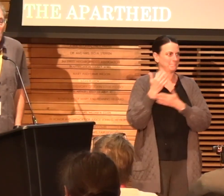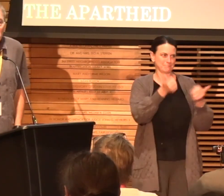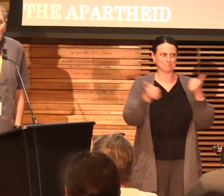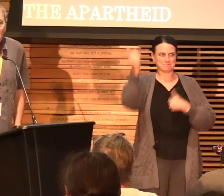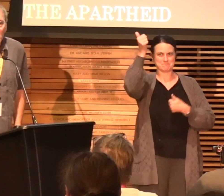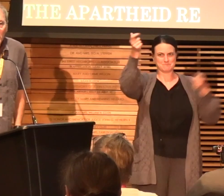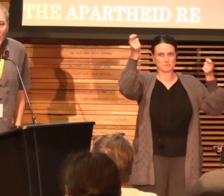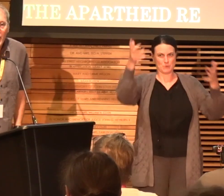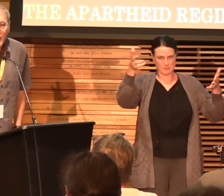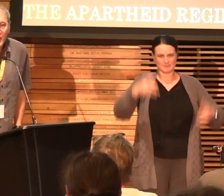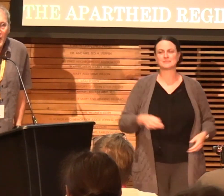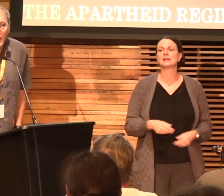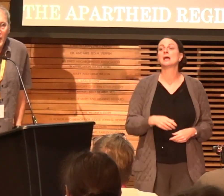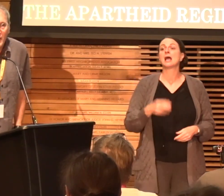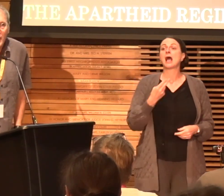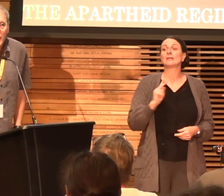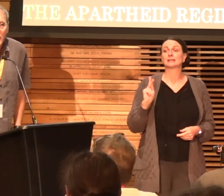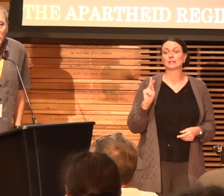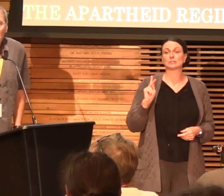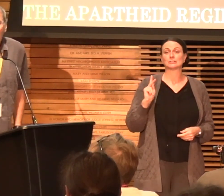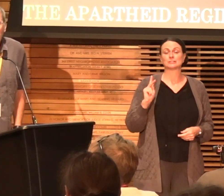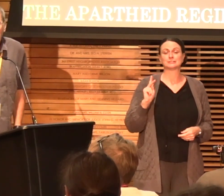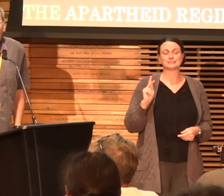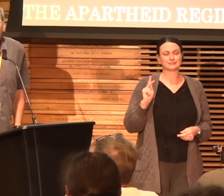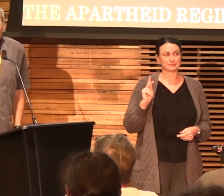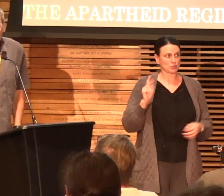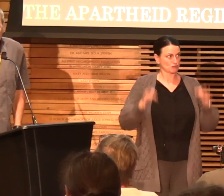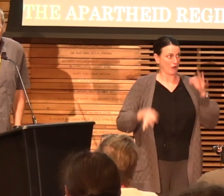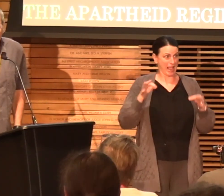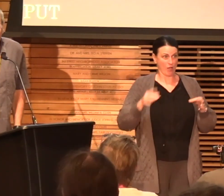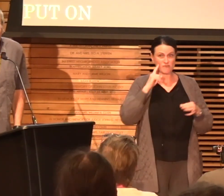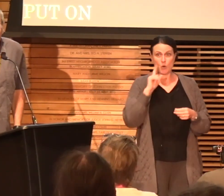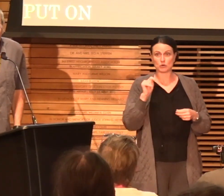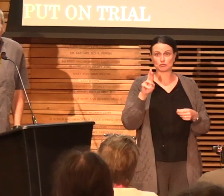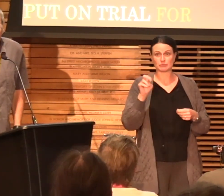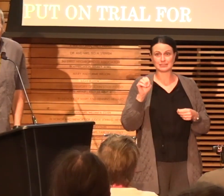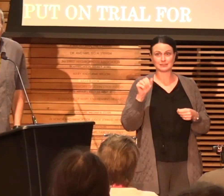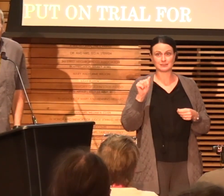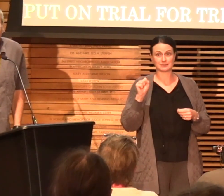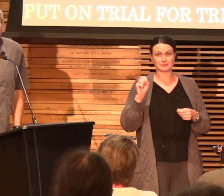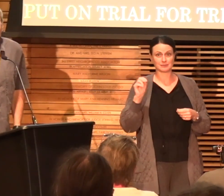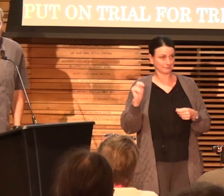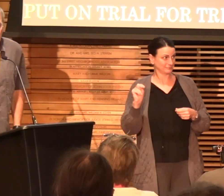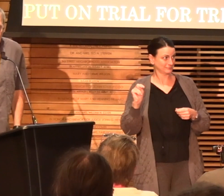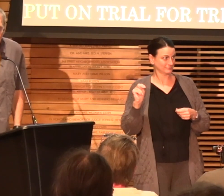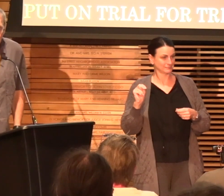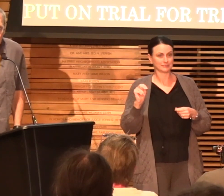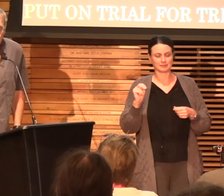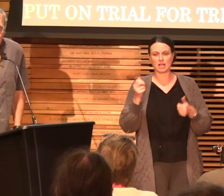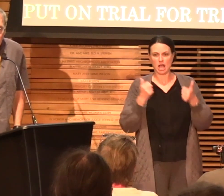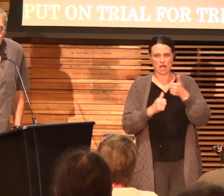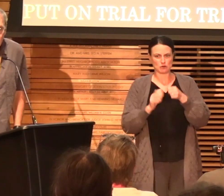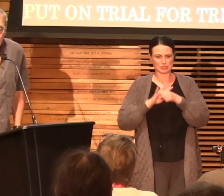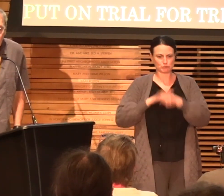Helen Keller... They're put on trial for treason under the Suppression of Communism Act,